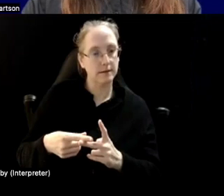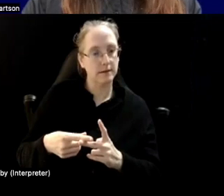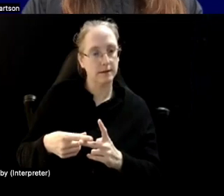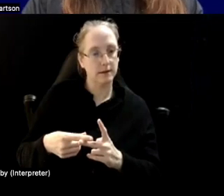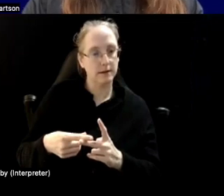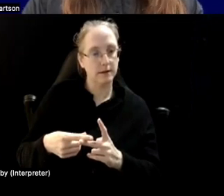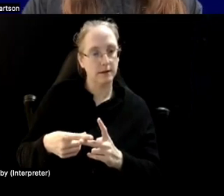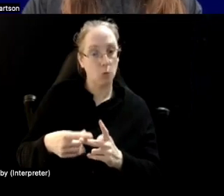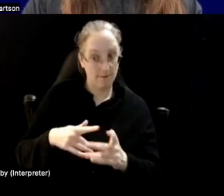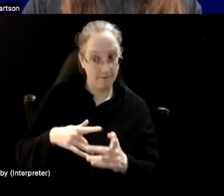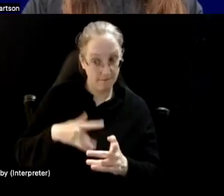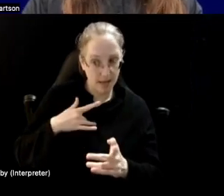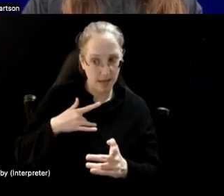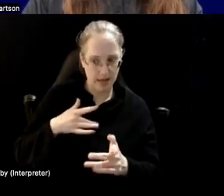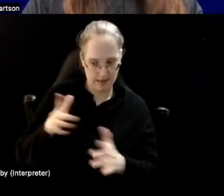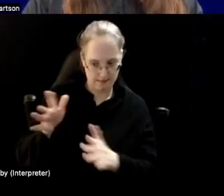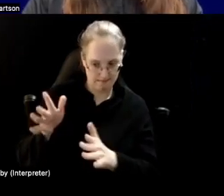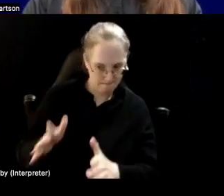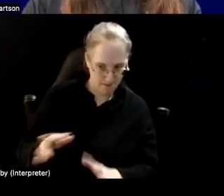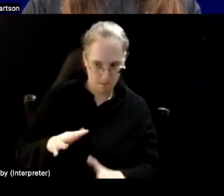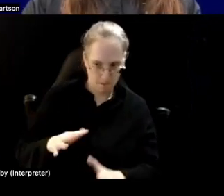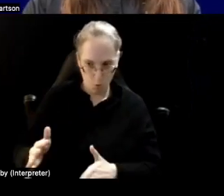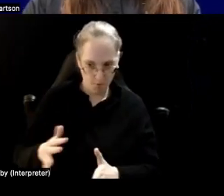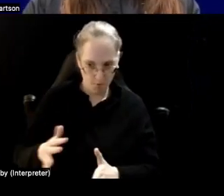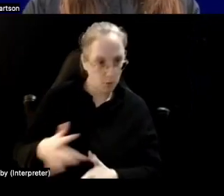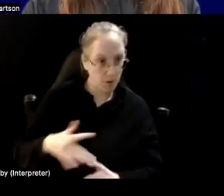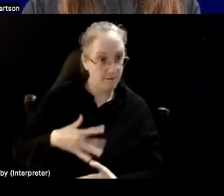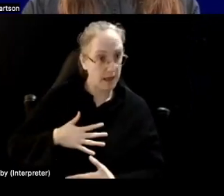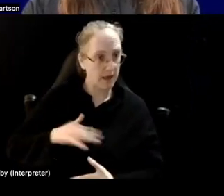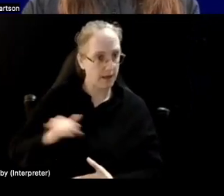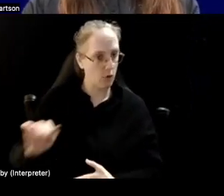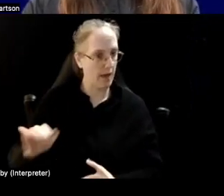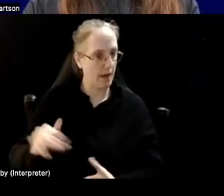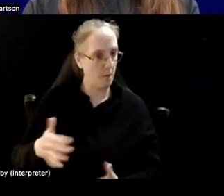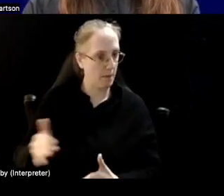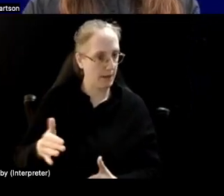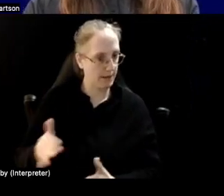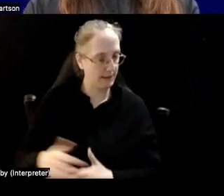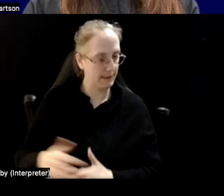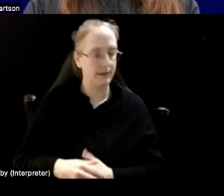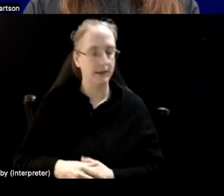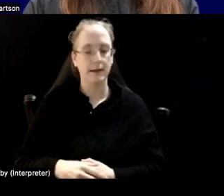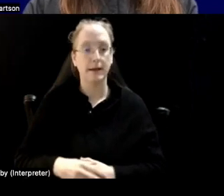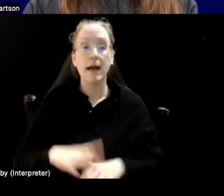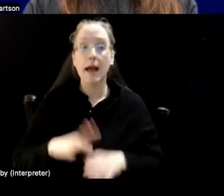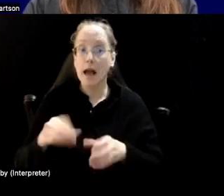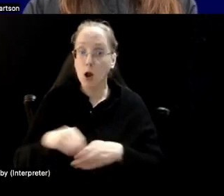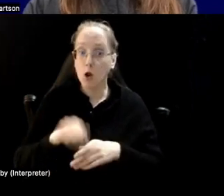feeling for movement, we're looking and feeling for movement, including the feet and including